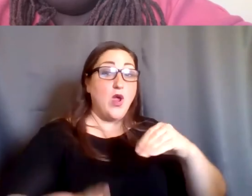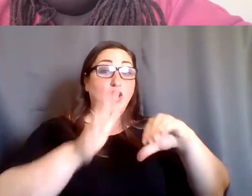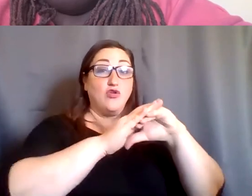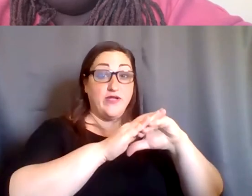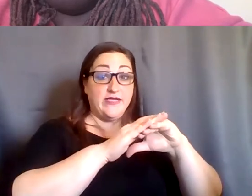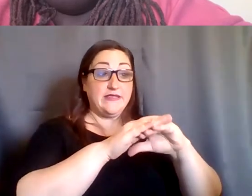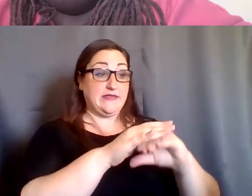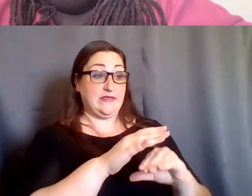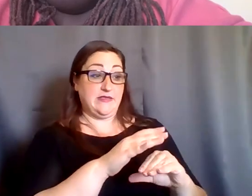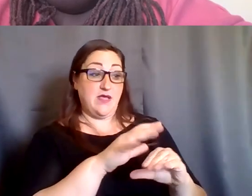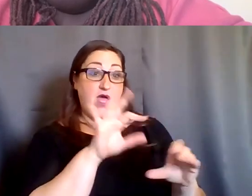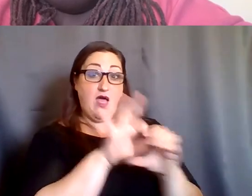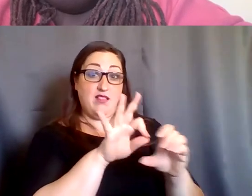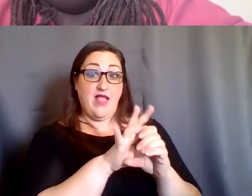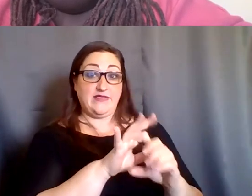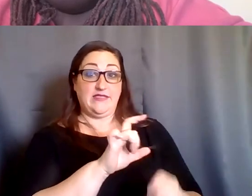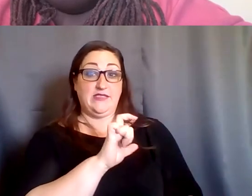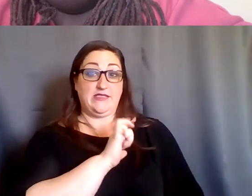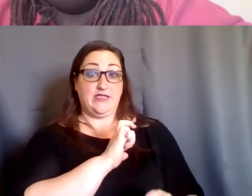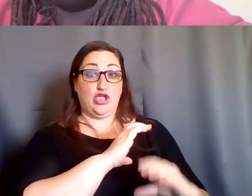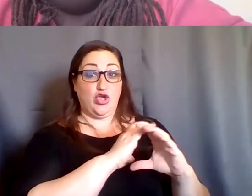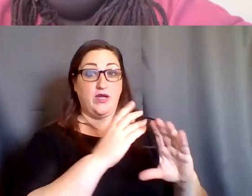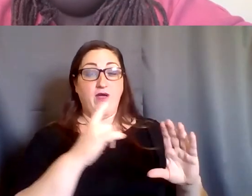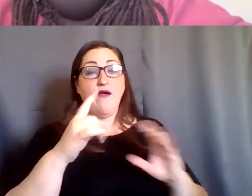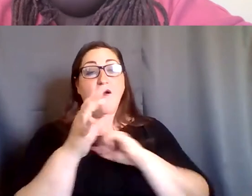of foreign hacking—and I’m not saying that that’s not an important issue;